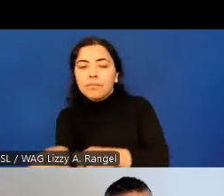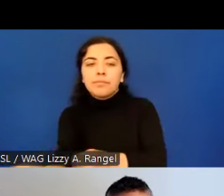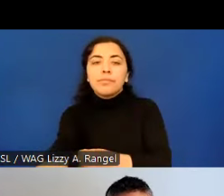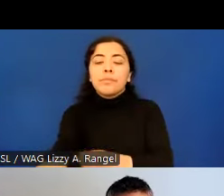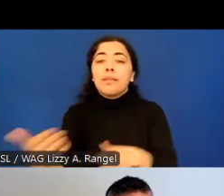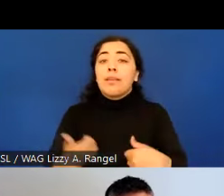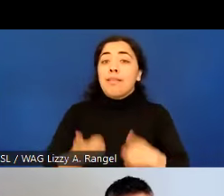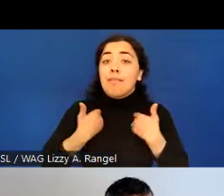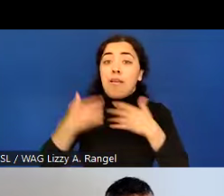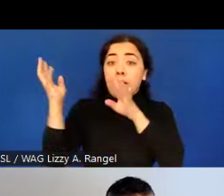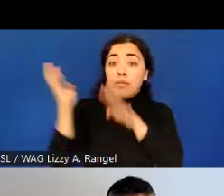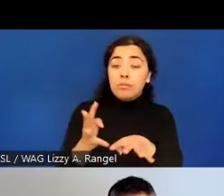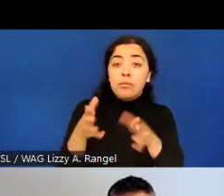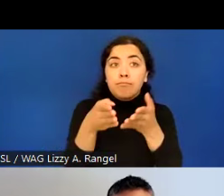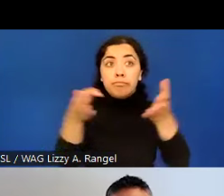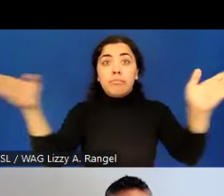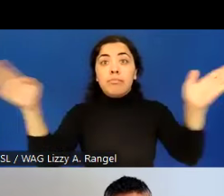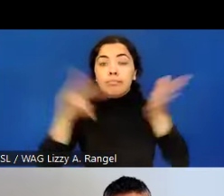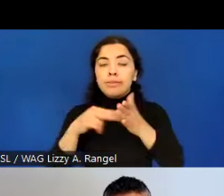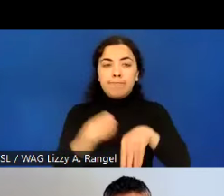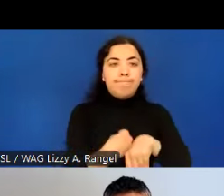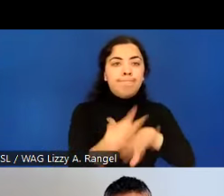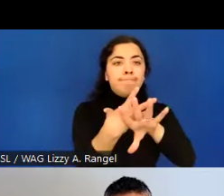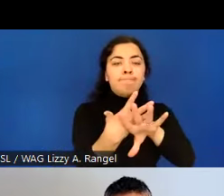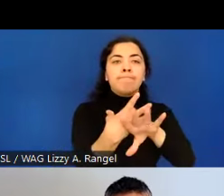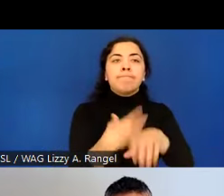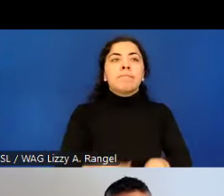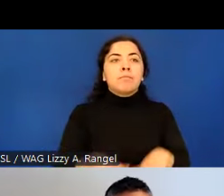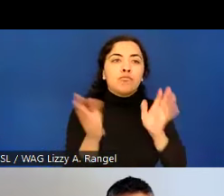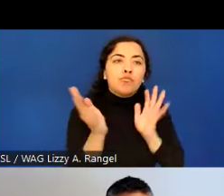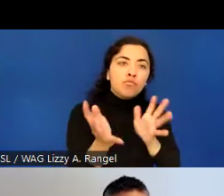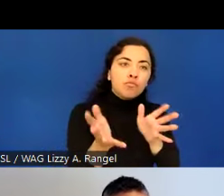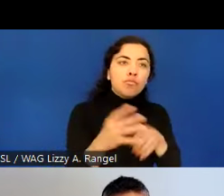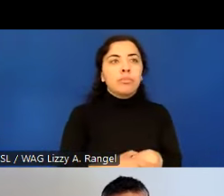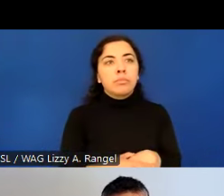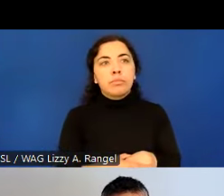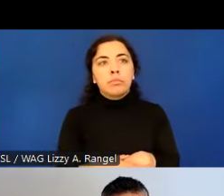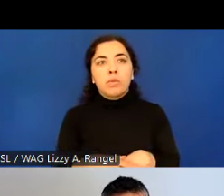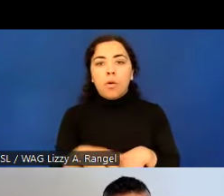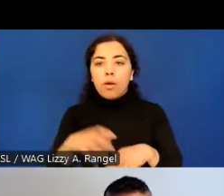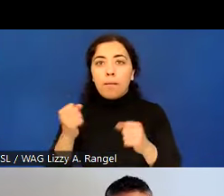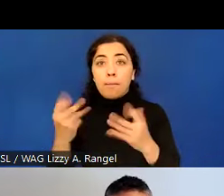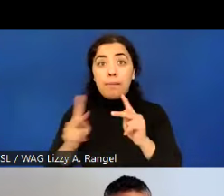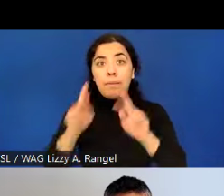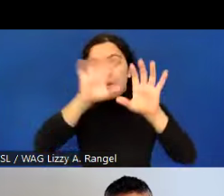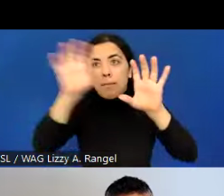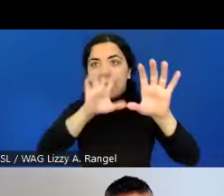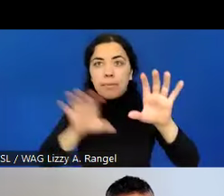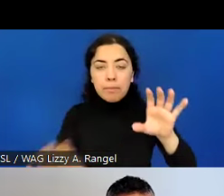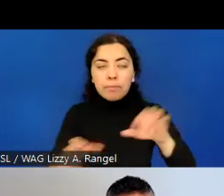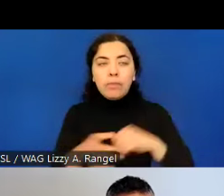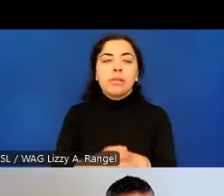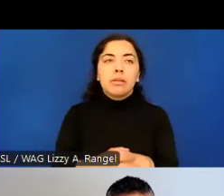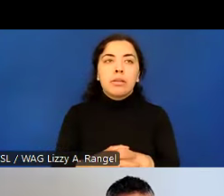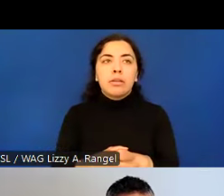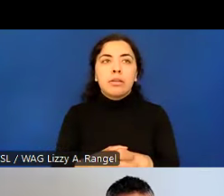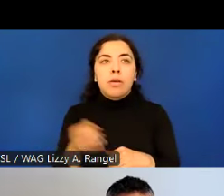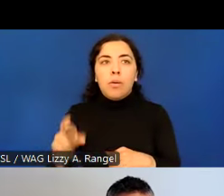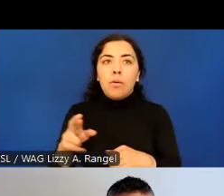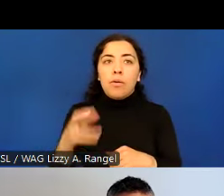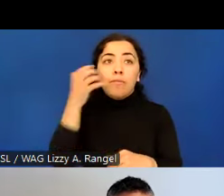includes video conferencing, video chats, mobile video chats, virtual events.